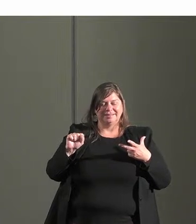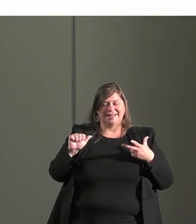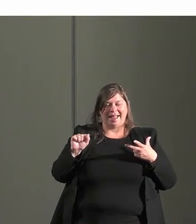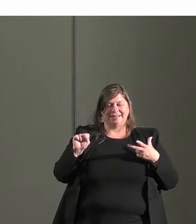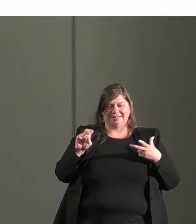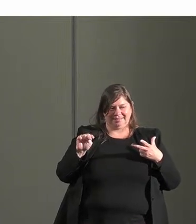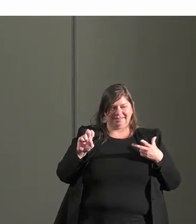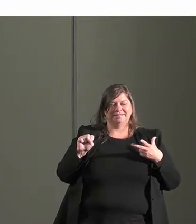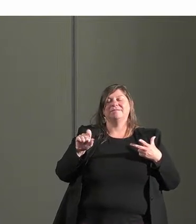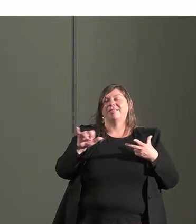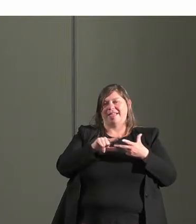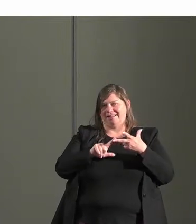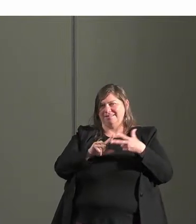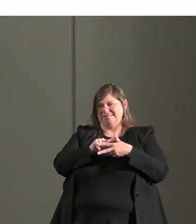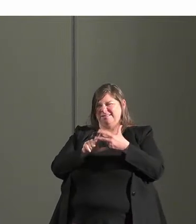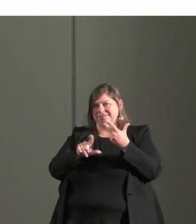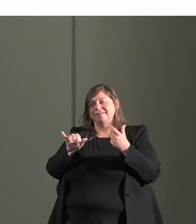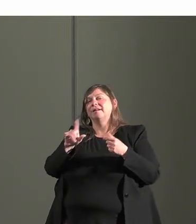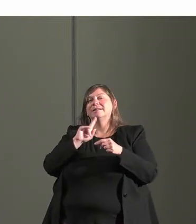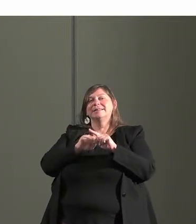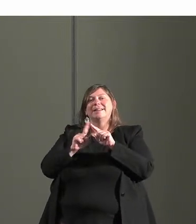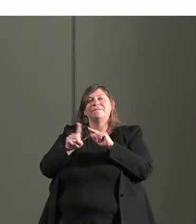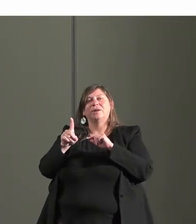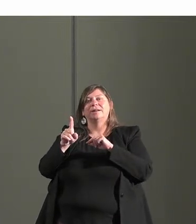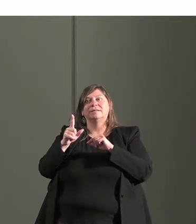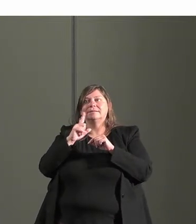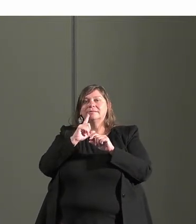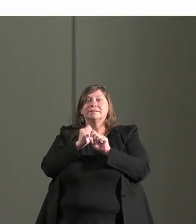We have a link here on the slides will be shared. You